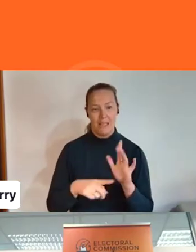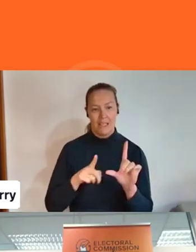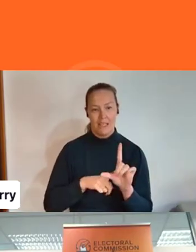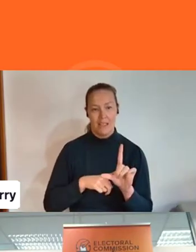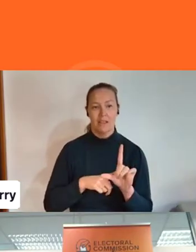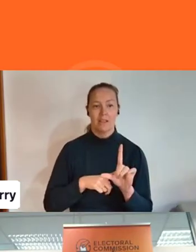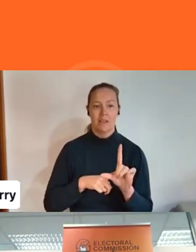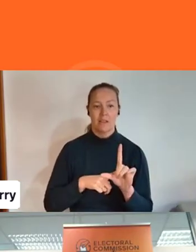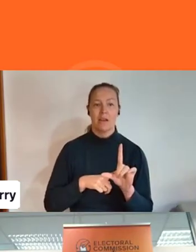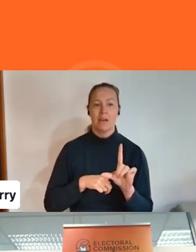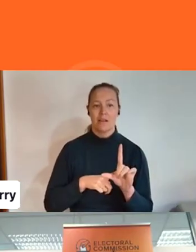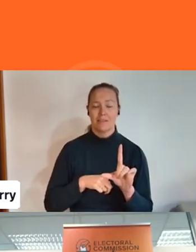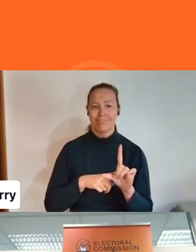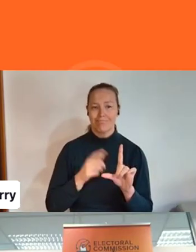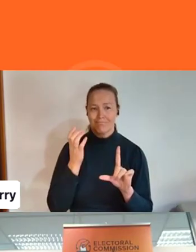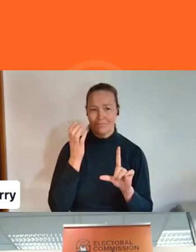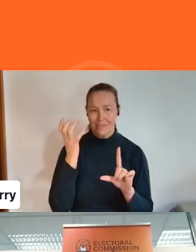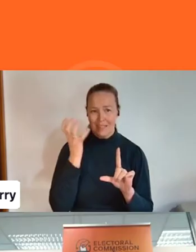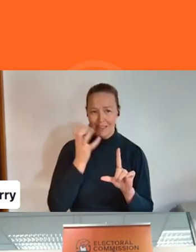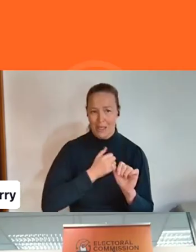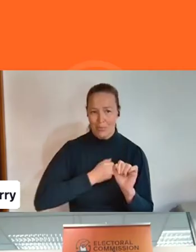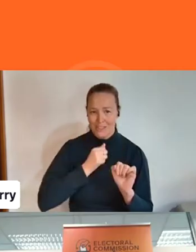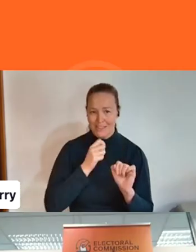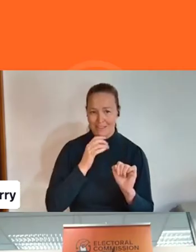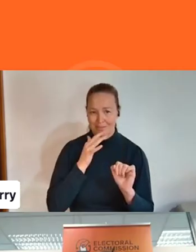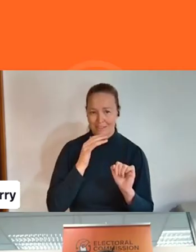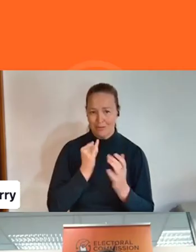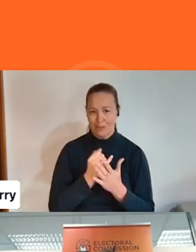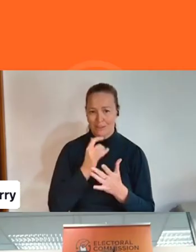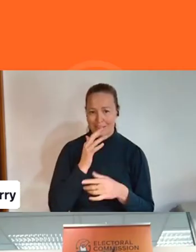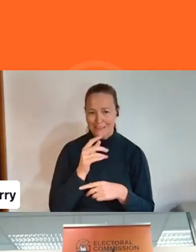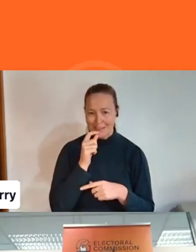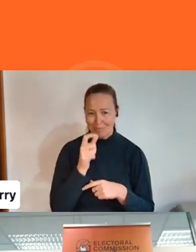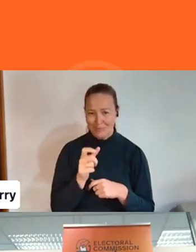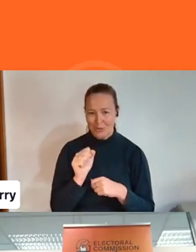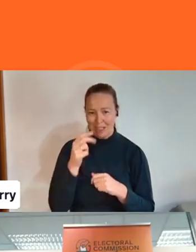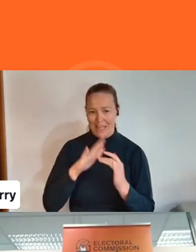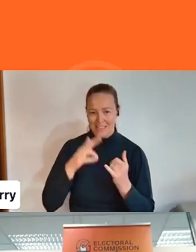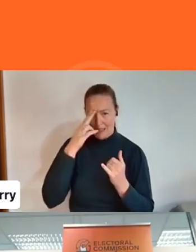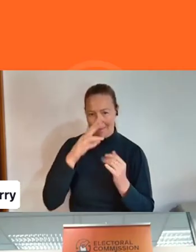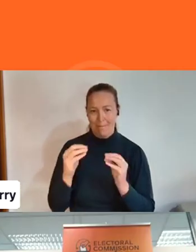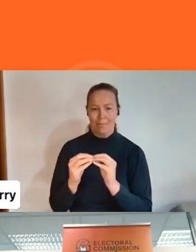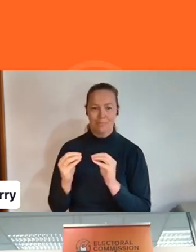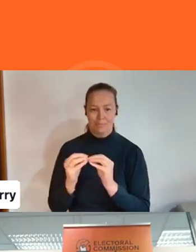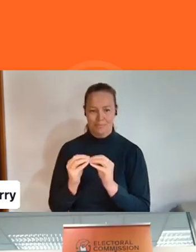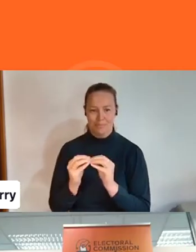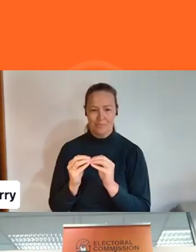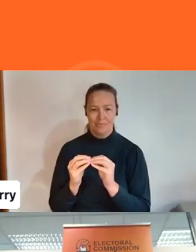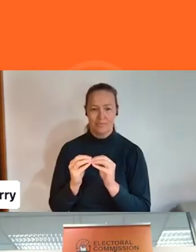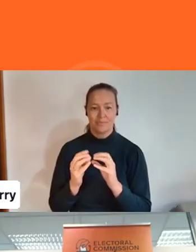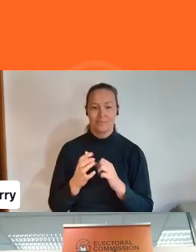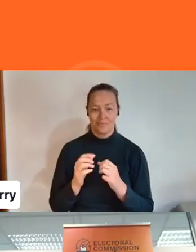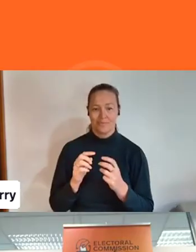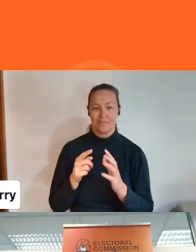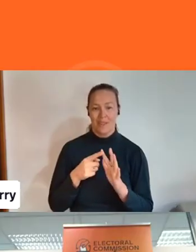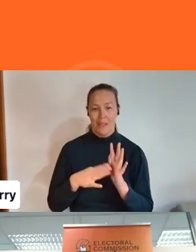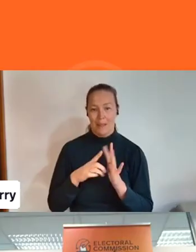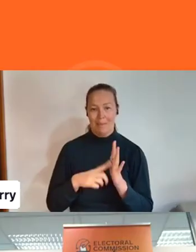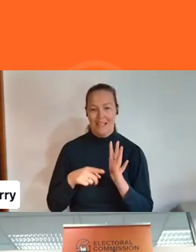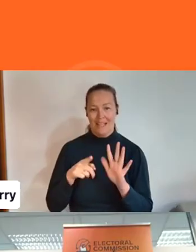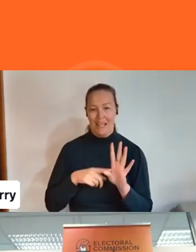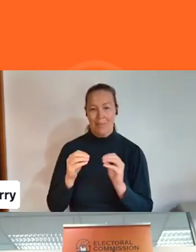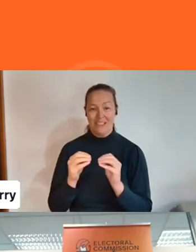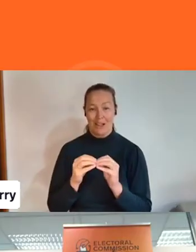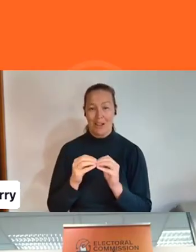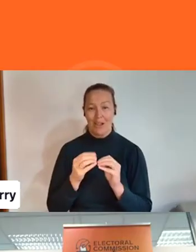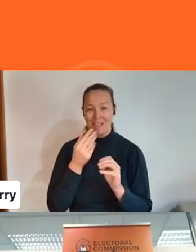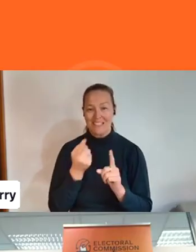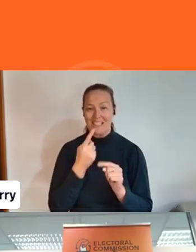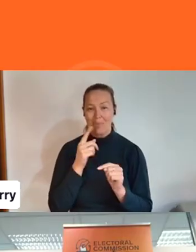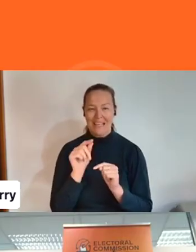please excuse me if I mispronounce name, but Emily Beausoleil please correct me later and of course